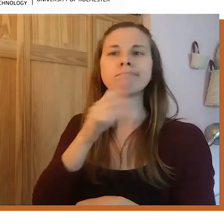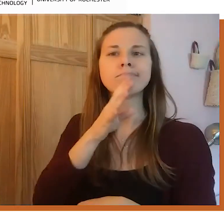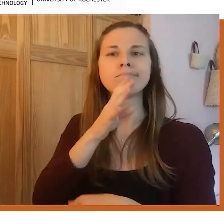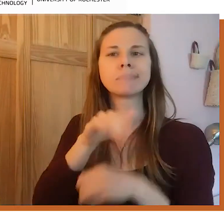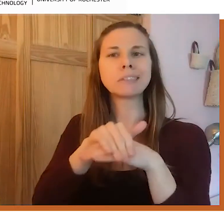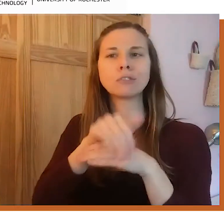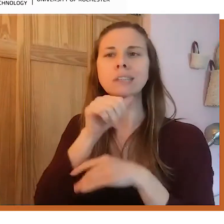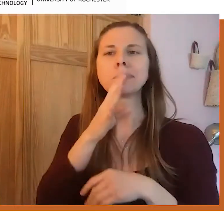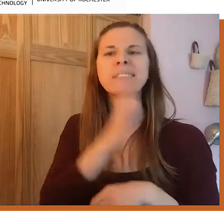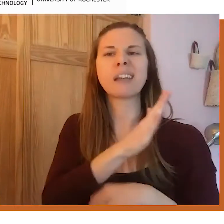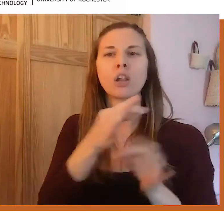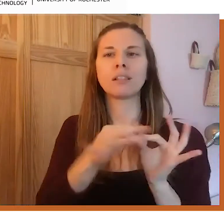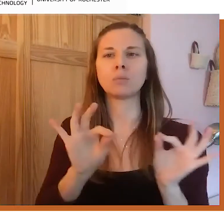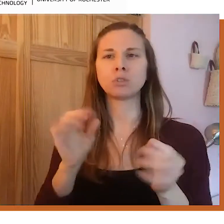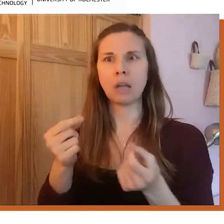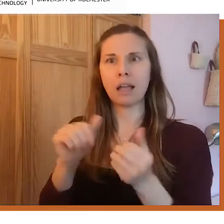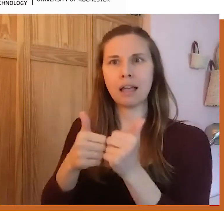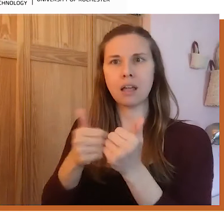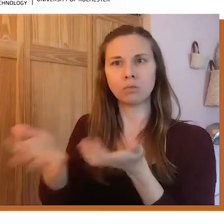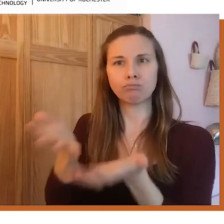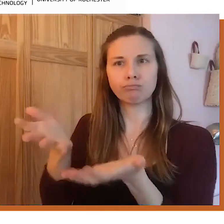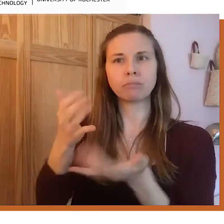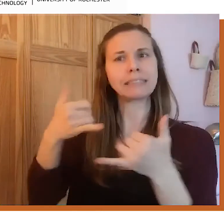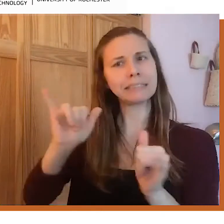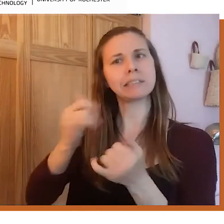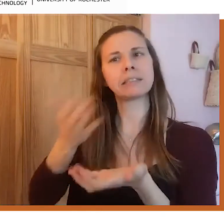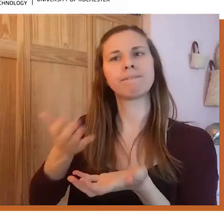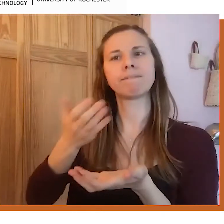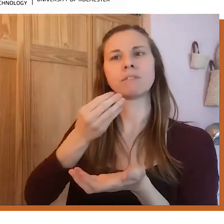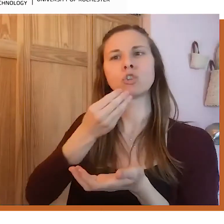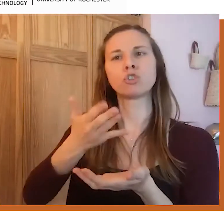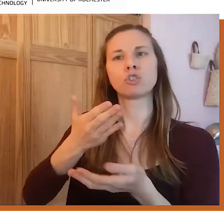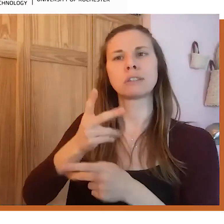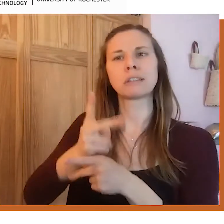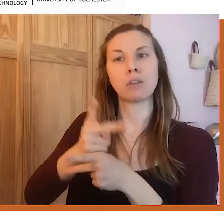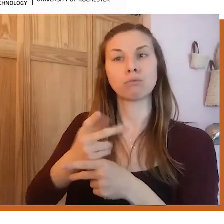that doesn't speak English as their first language, they might should think about how they provide